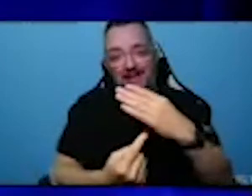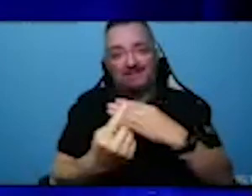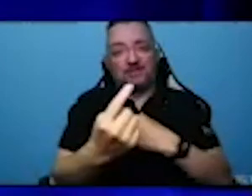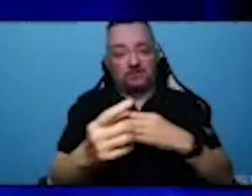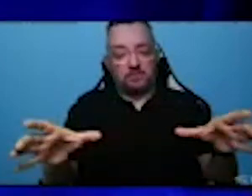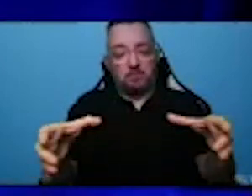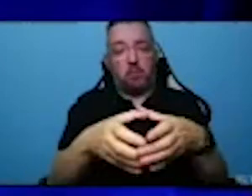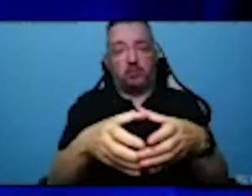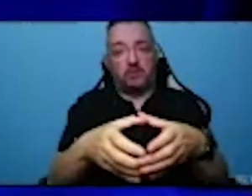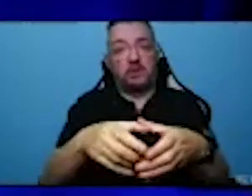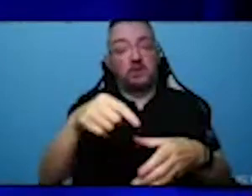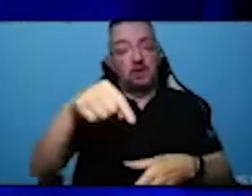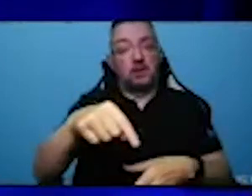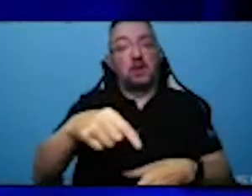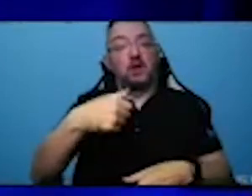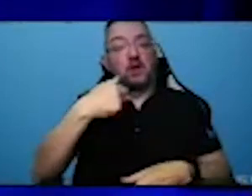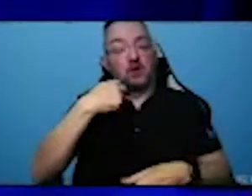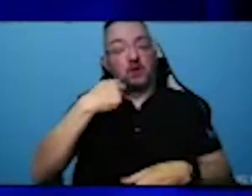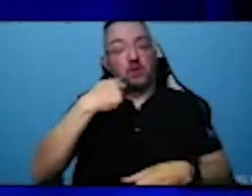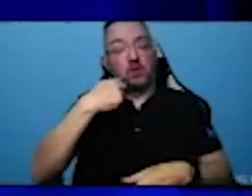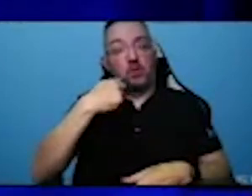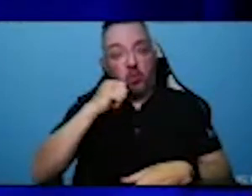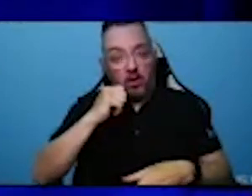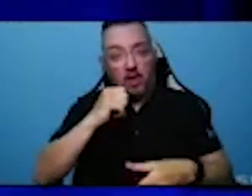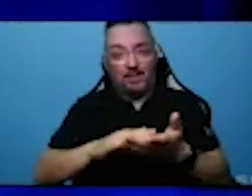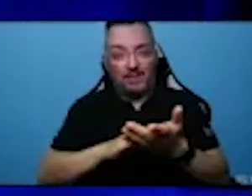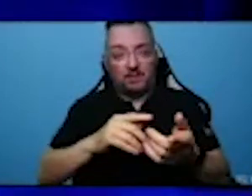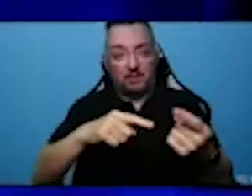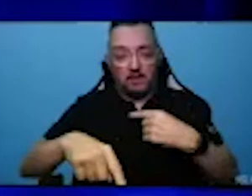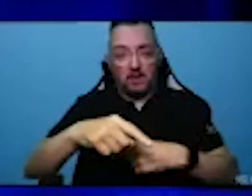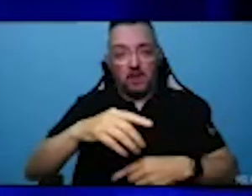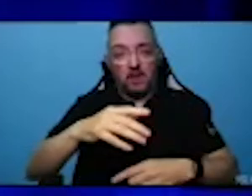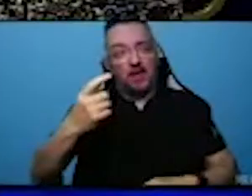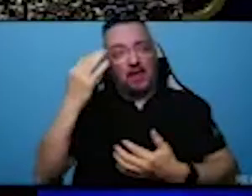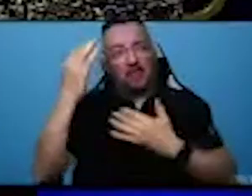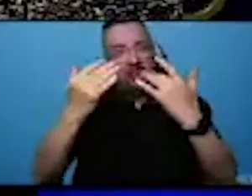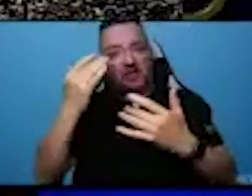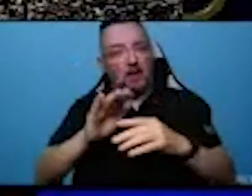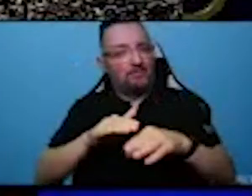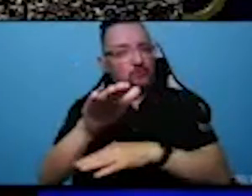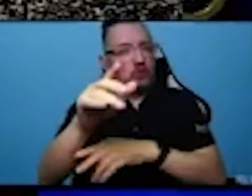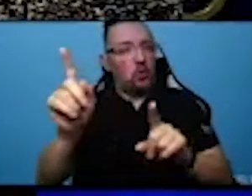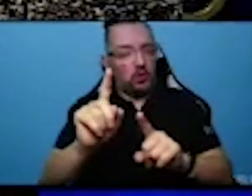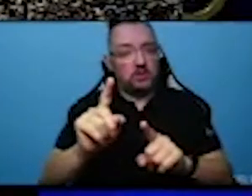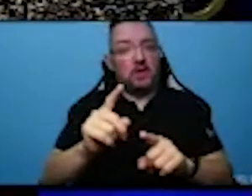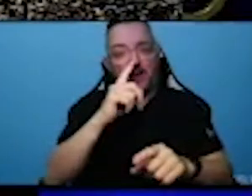the system to think very hard about what is, what the future is like. It would make change happen. The recommendation on social